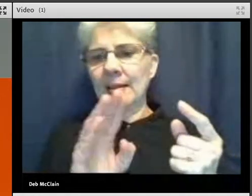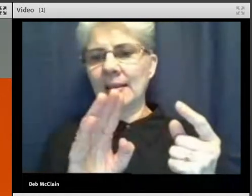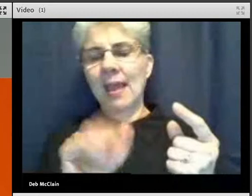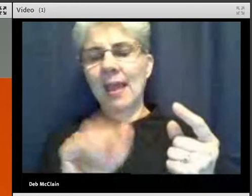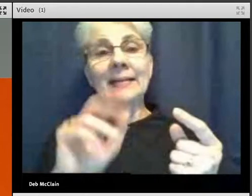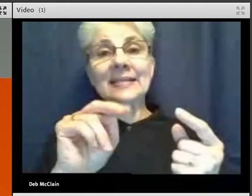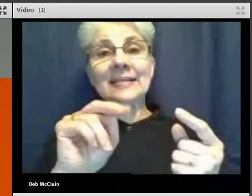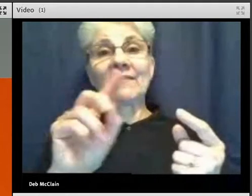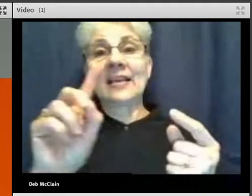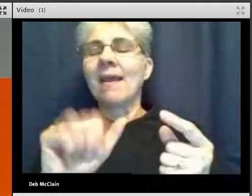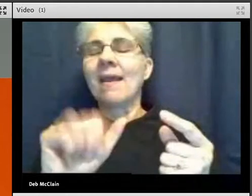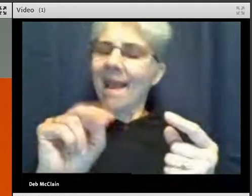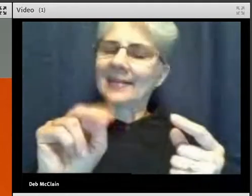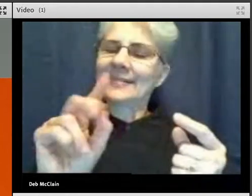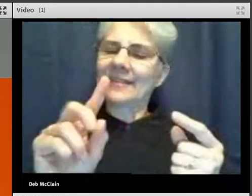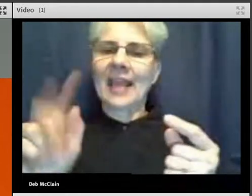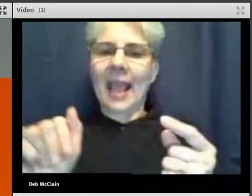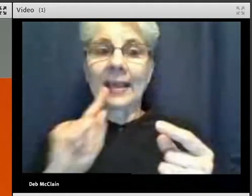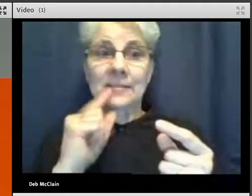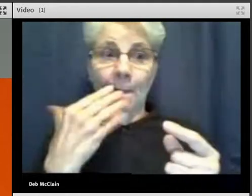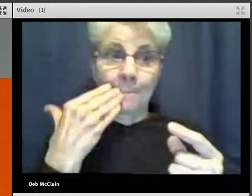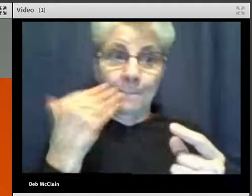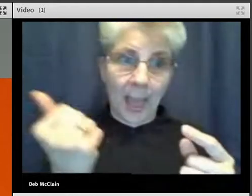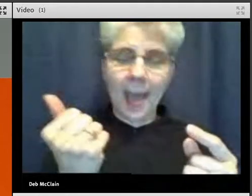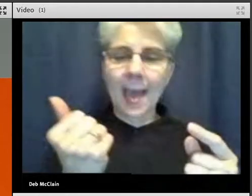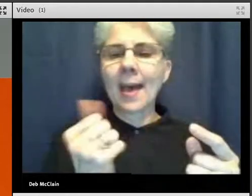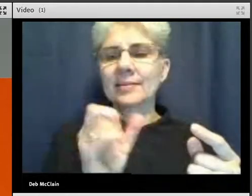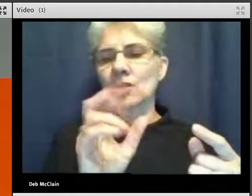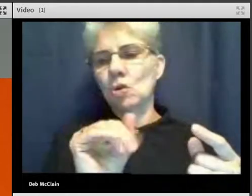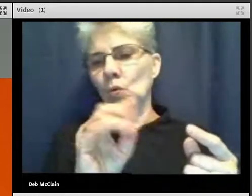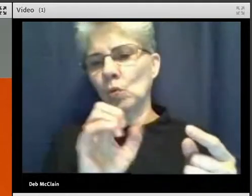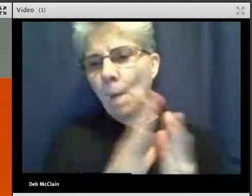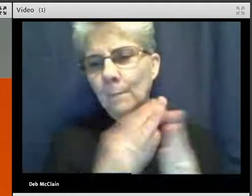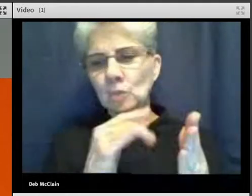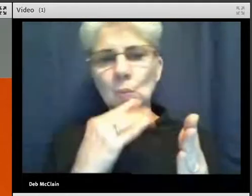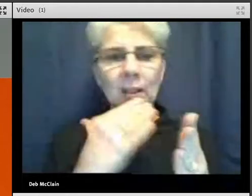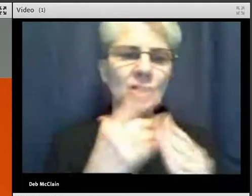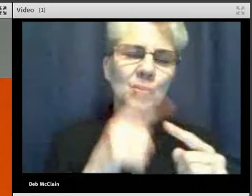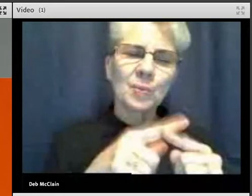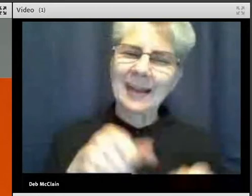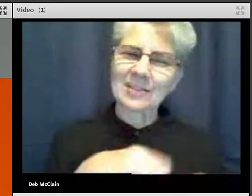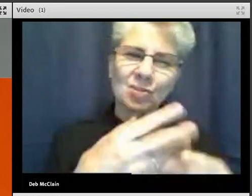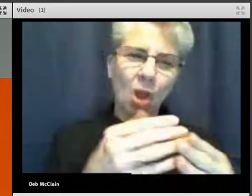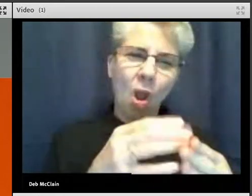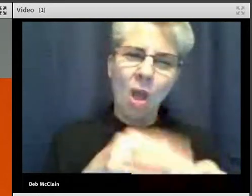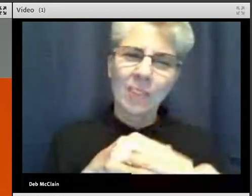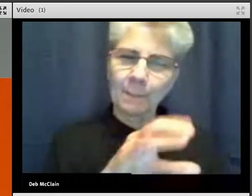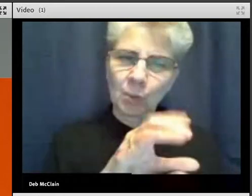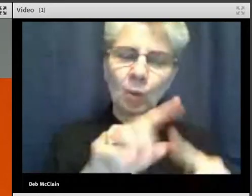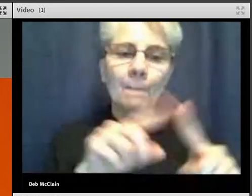Yeah, NVDA is really the best to do. ChromeVox is nice because it's a it's a browser-based system, so you don't have to -- if you can't really